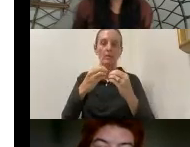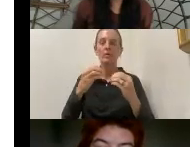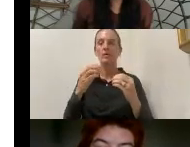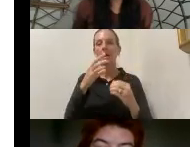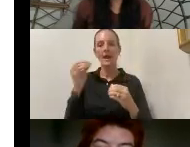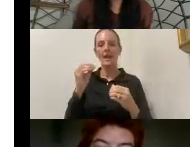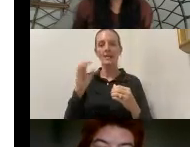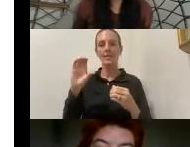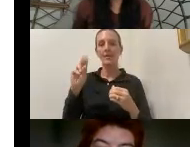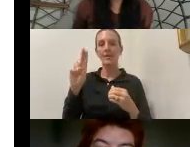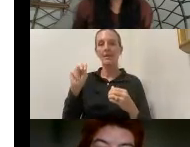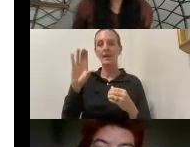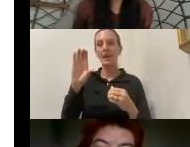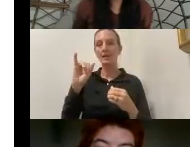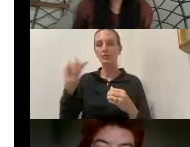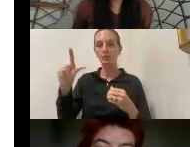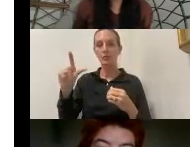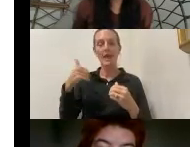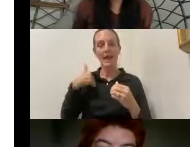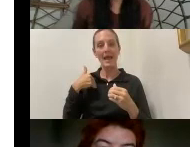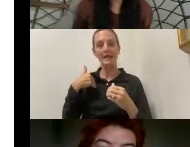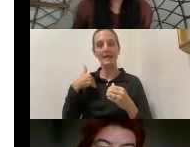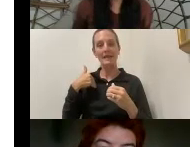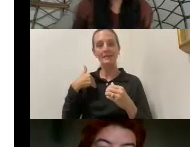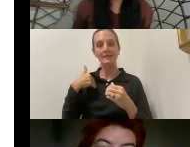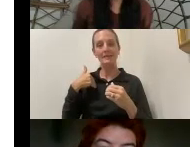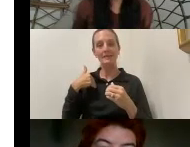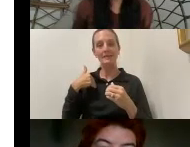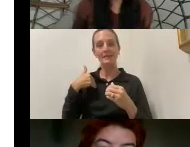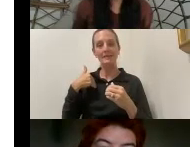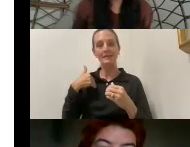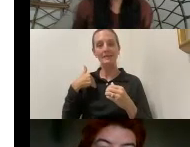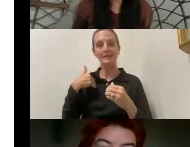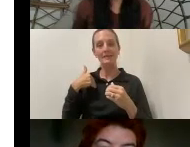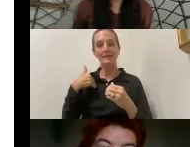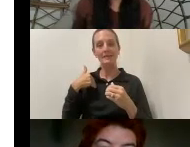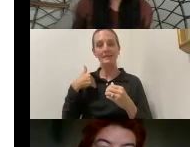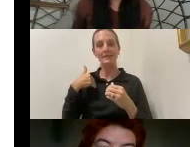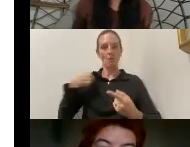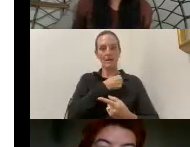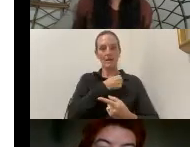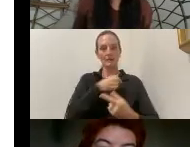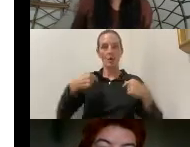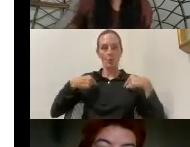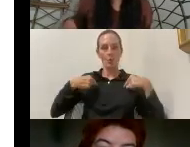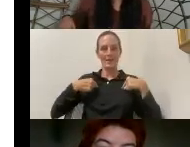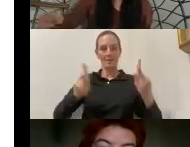has handed over their power to us so that we the people can know what's important and